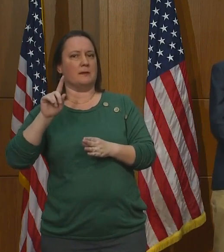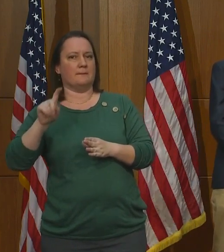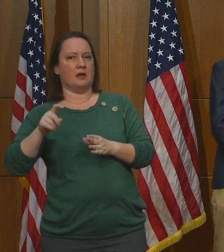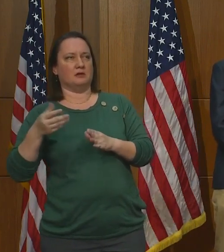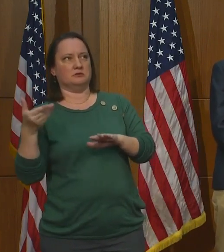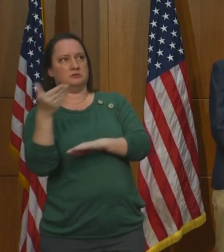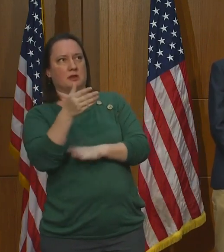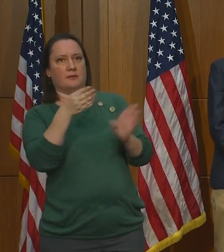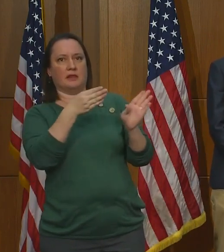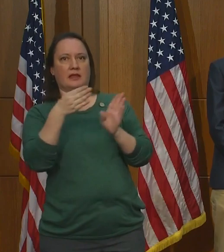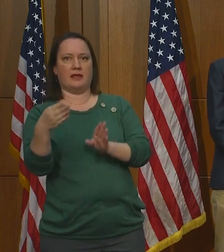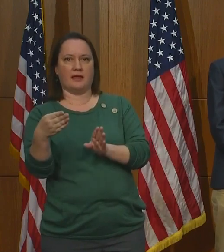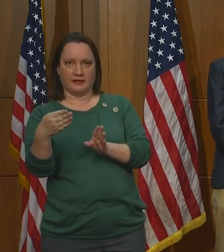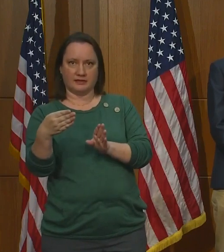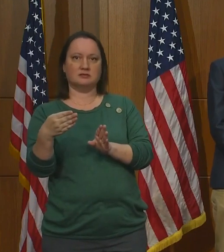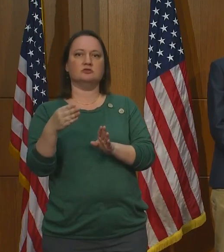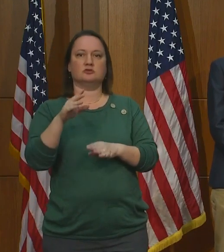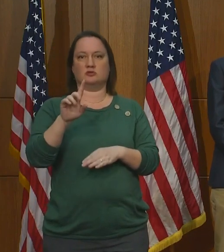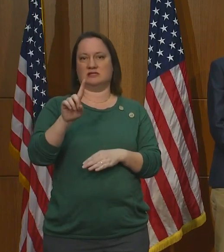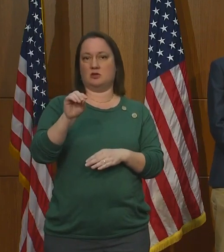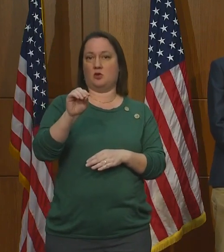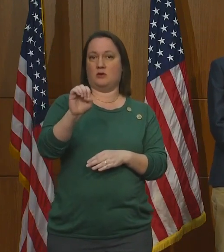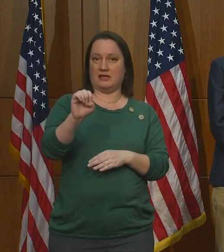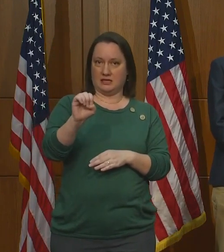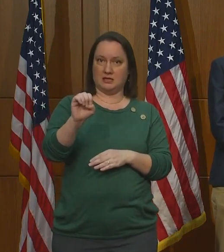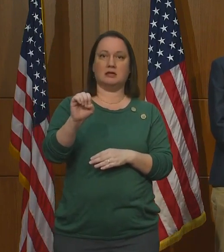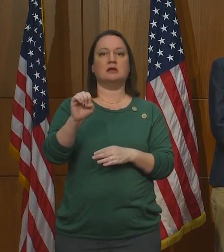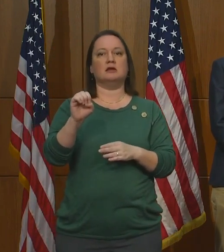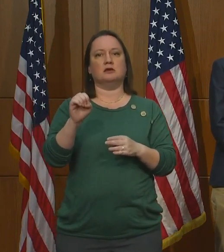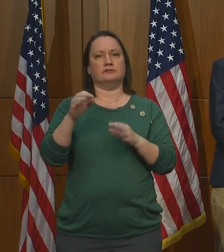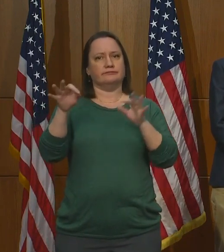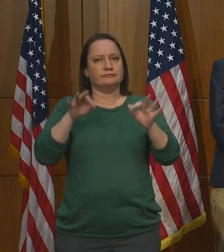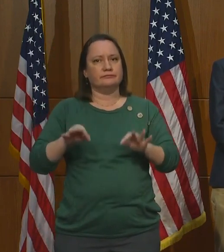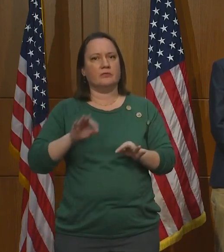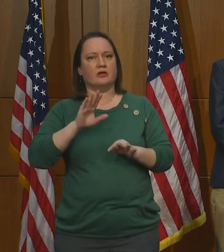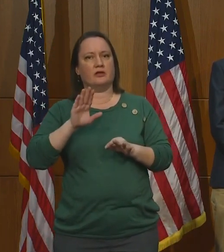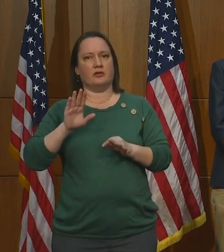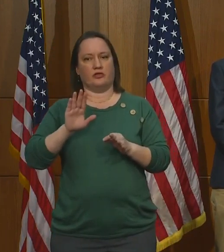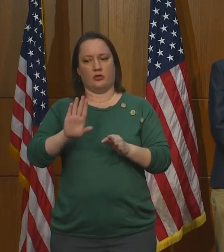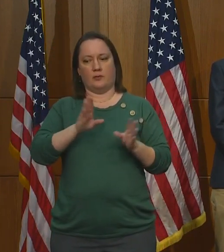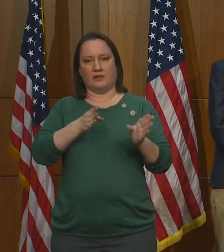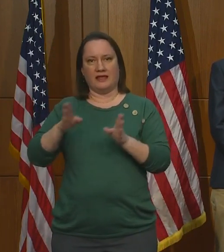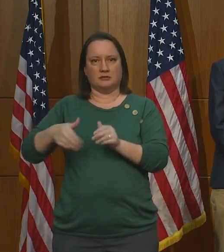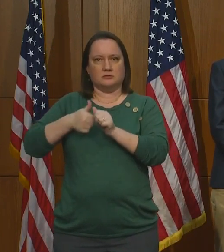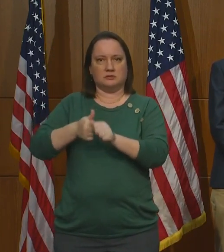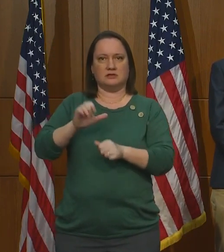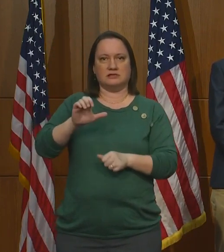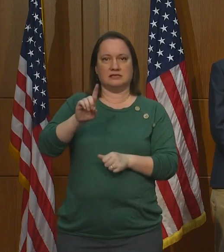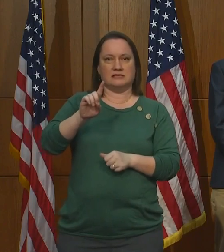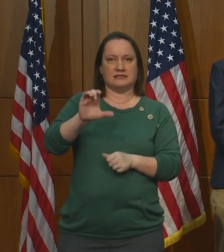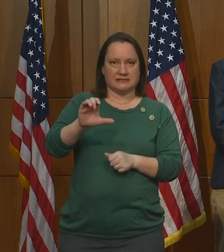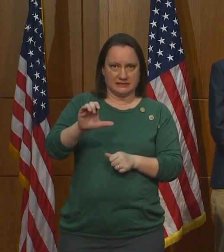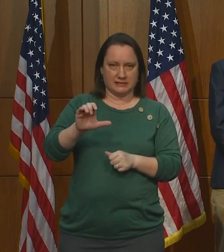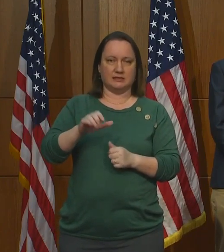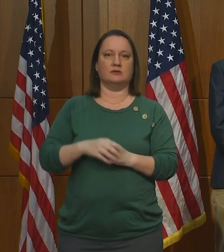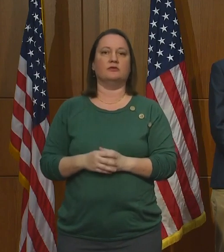THE DEPARTMENT OF EDUCATION OUTLINED THEIR COMPLIANCE WITH THE VDH AND CDC MITIGATION